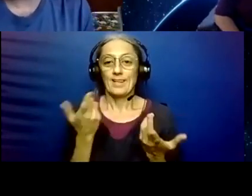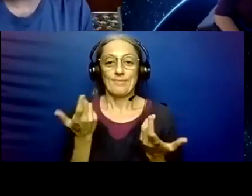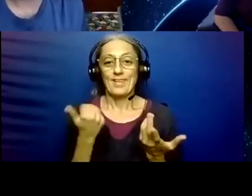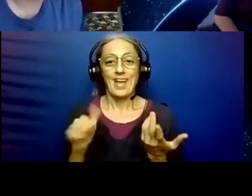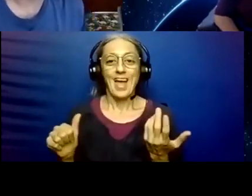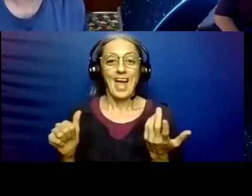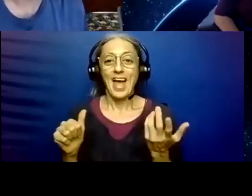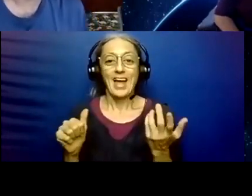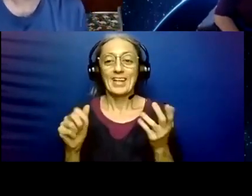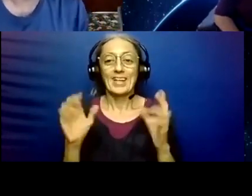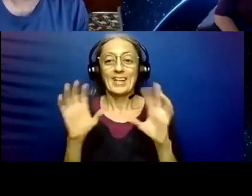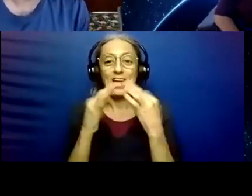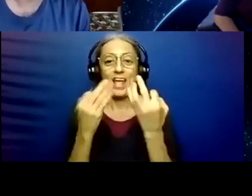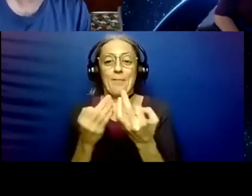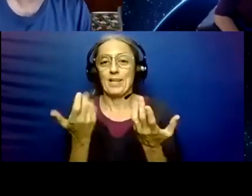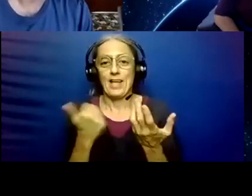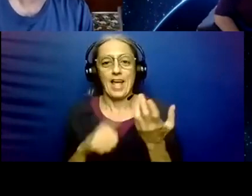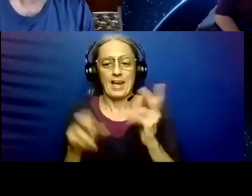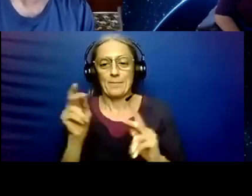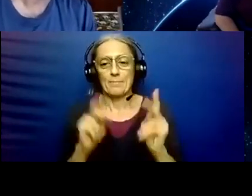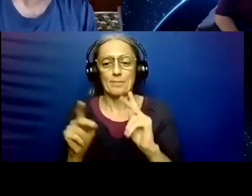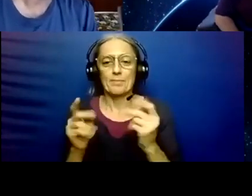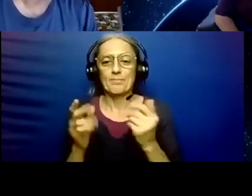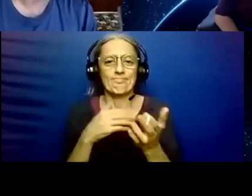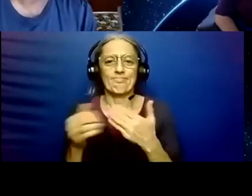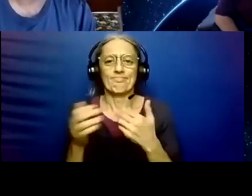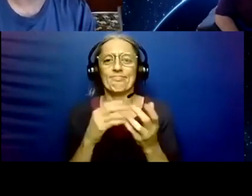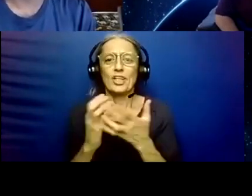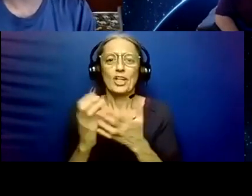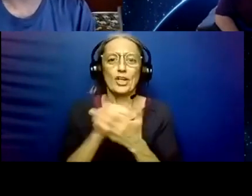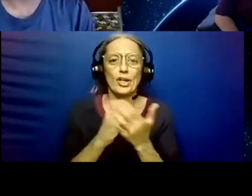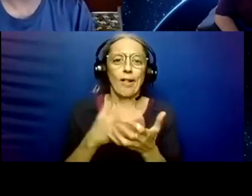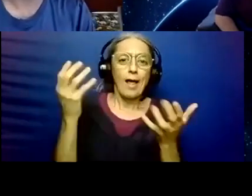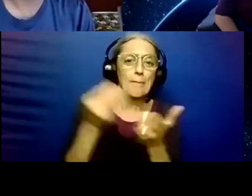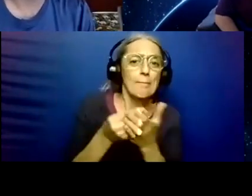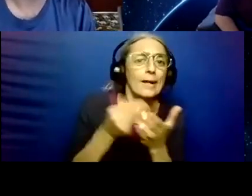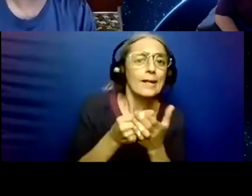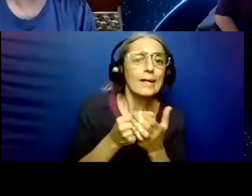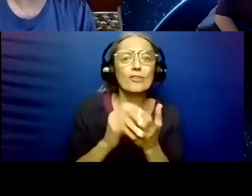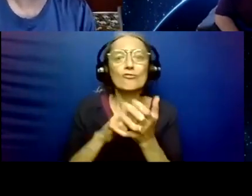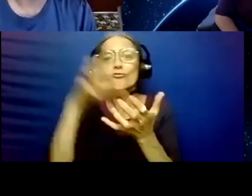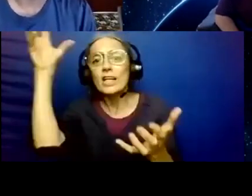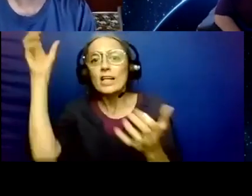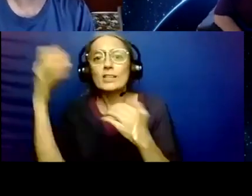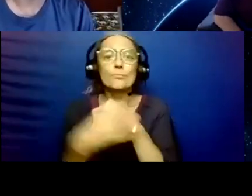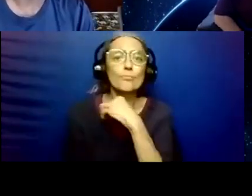or their racial background, that we know that people are getting what they need.